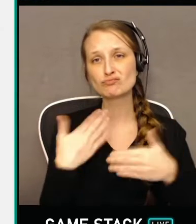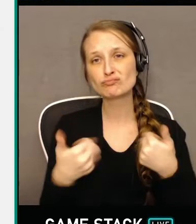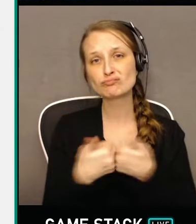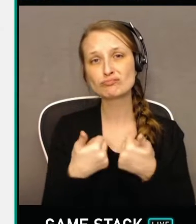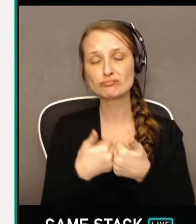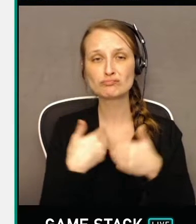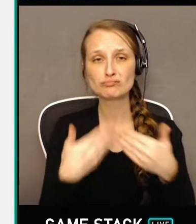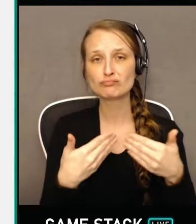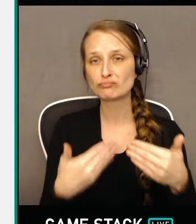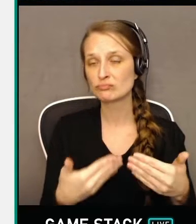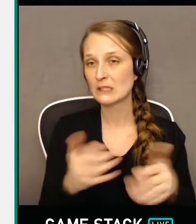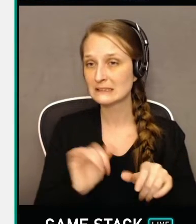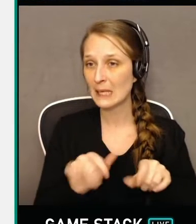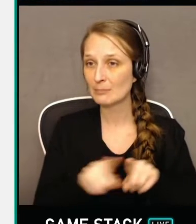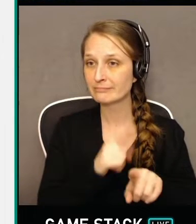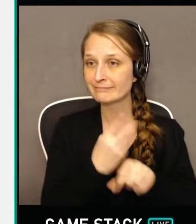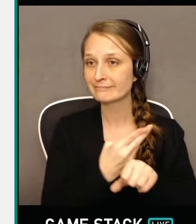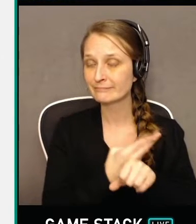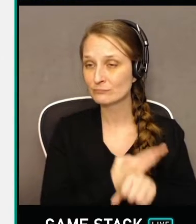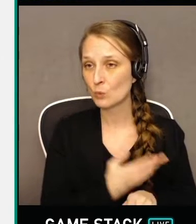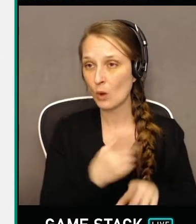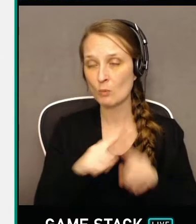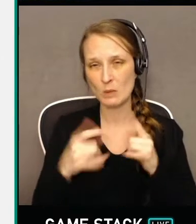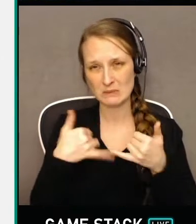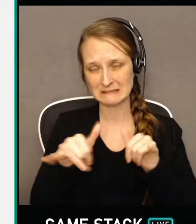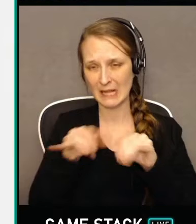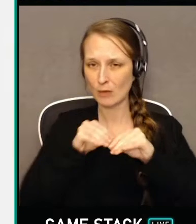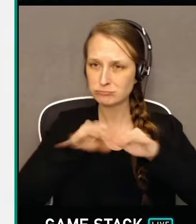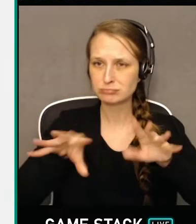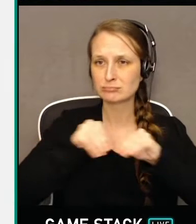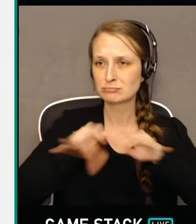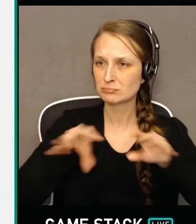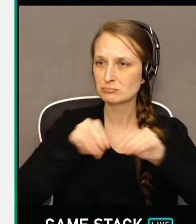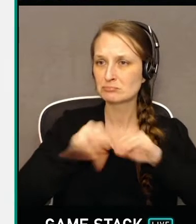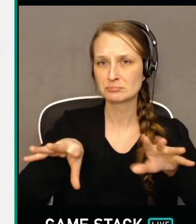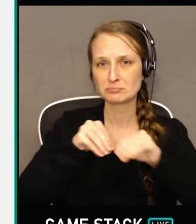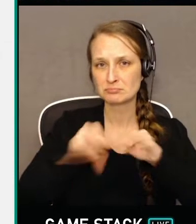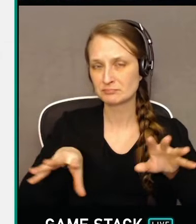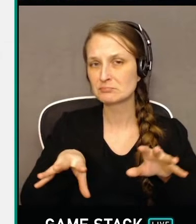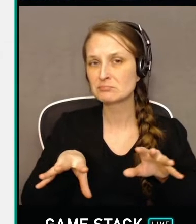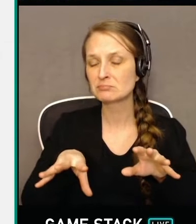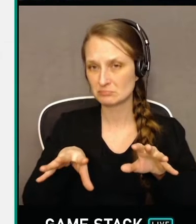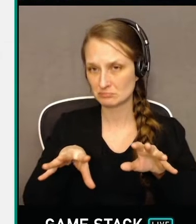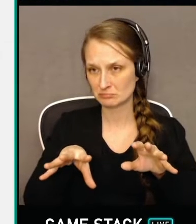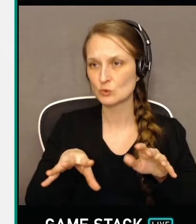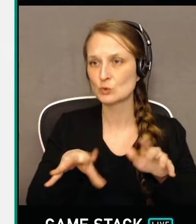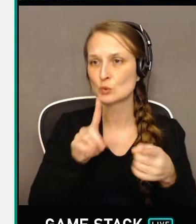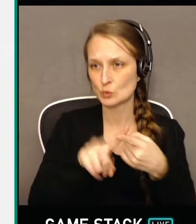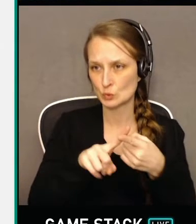We're still going to keep on adding and shipping the latest updates to DirectX 12 to the latest Windows 10 OS.